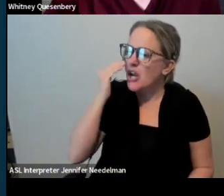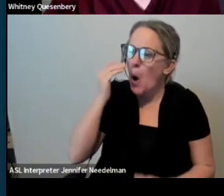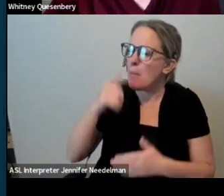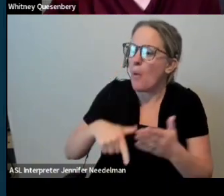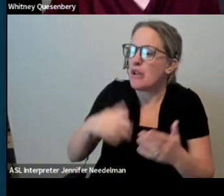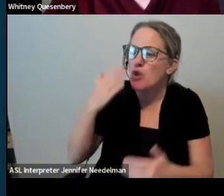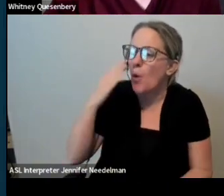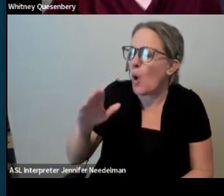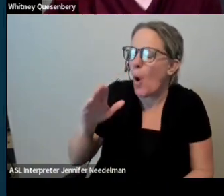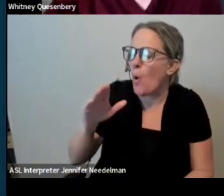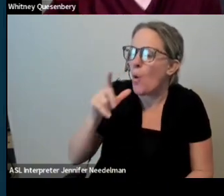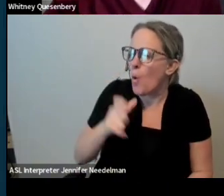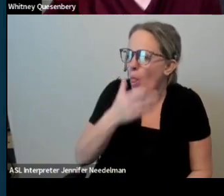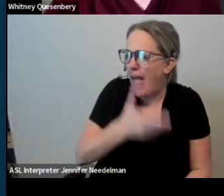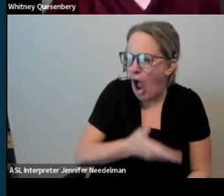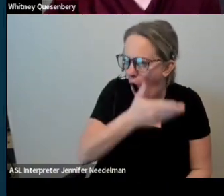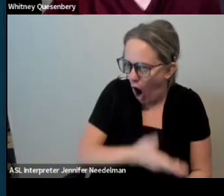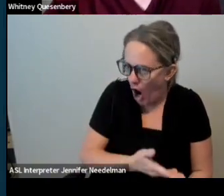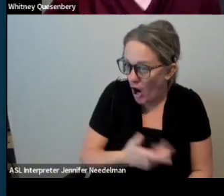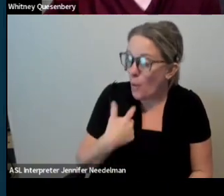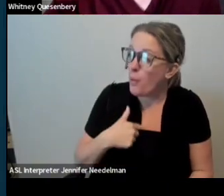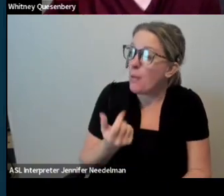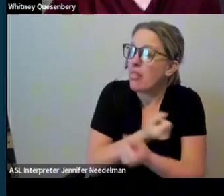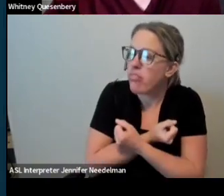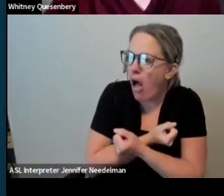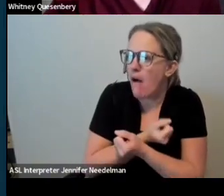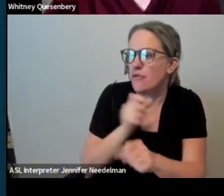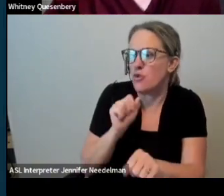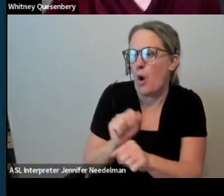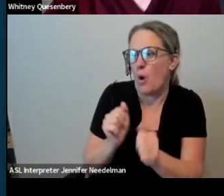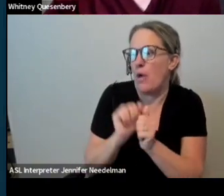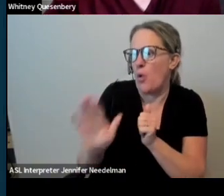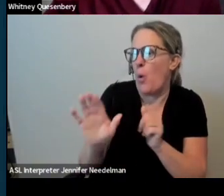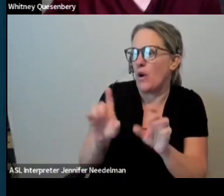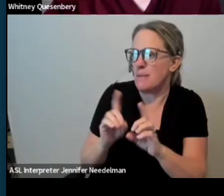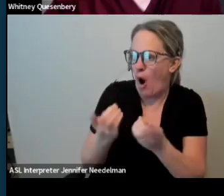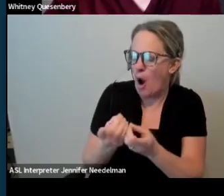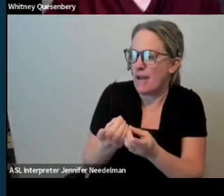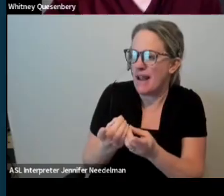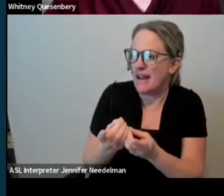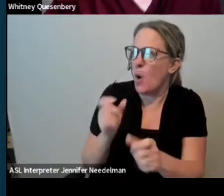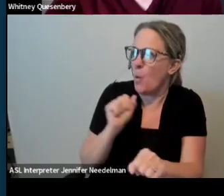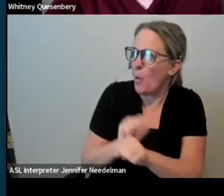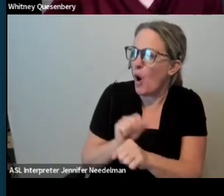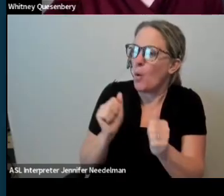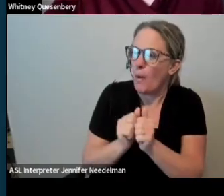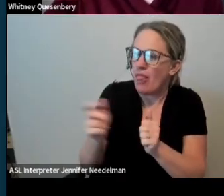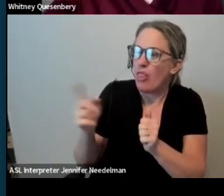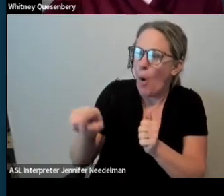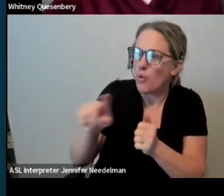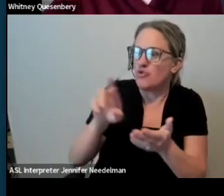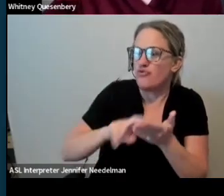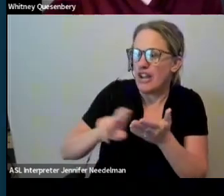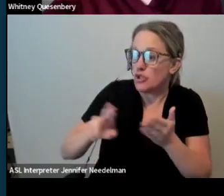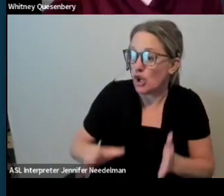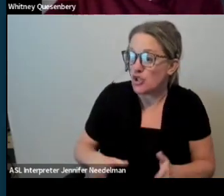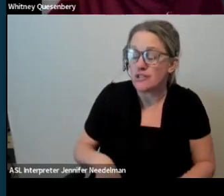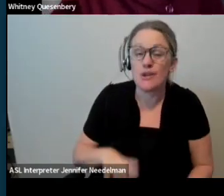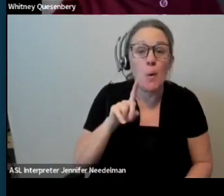And we, we would love to work with your department to do research with researchers with a goal of understanding them. And a year later we got the funding to do it.